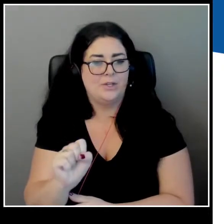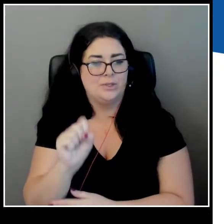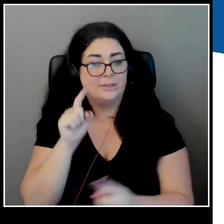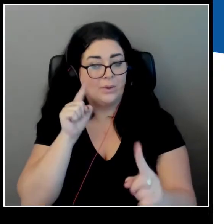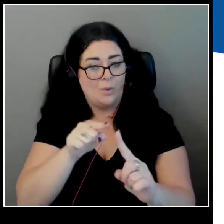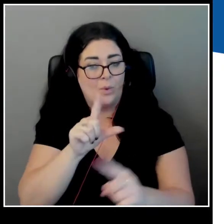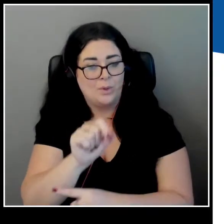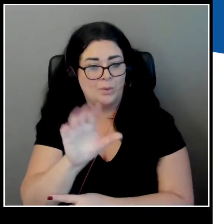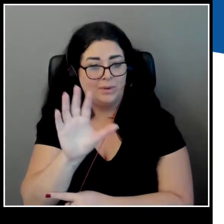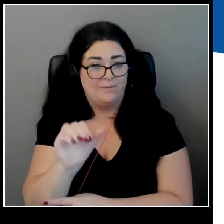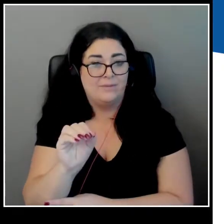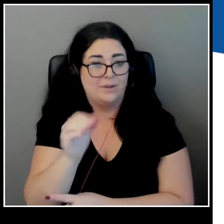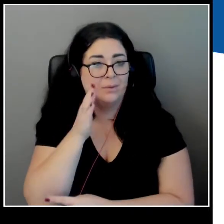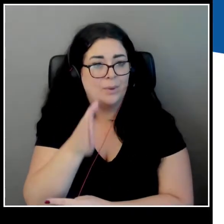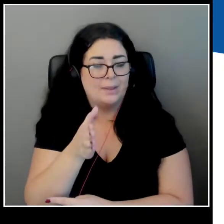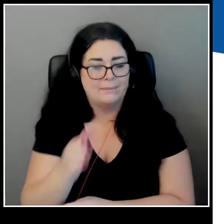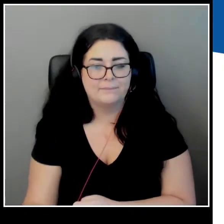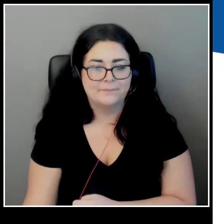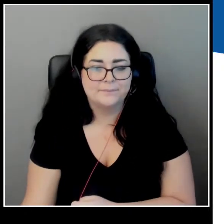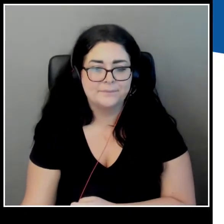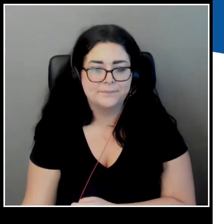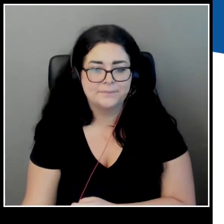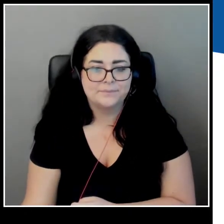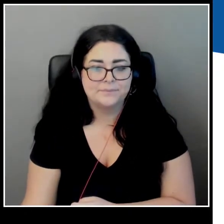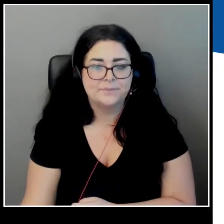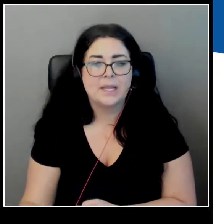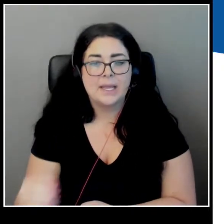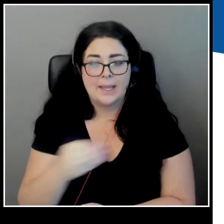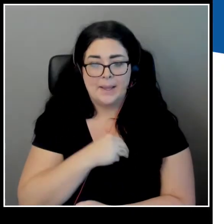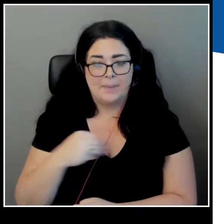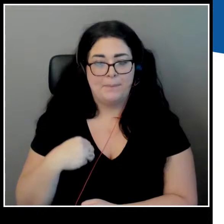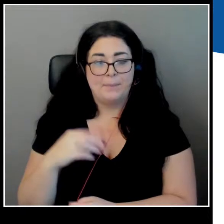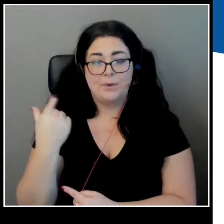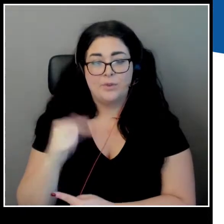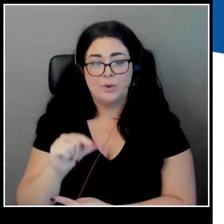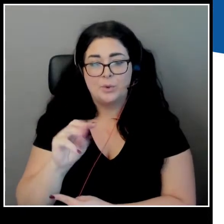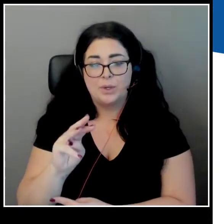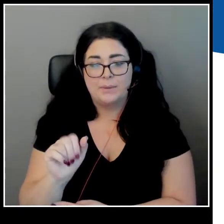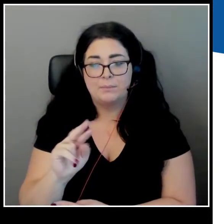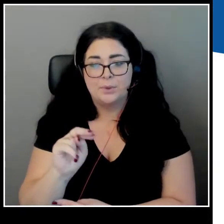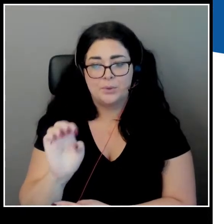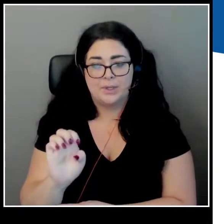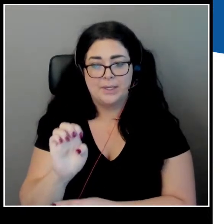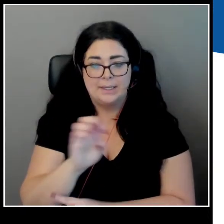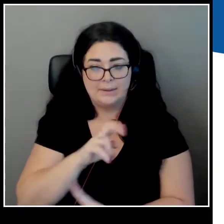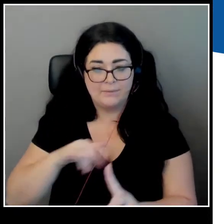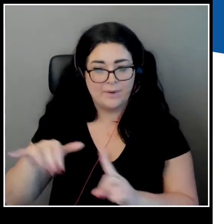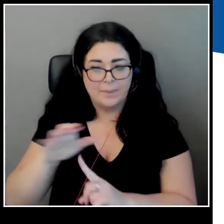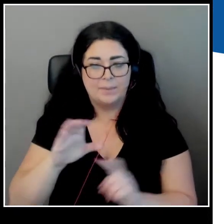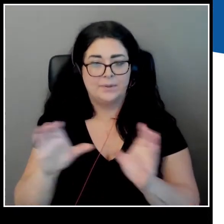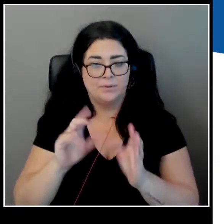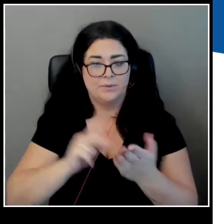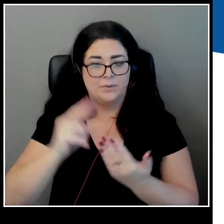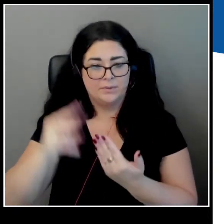As a member of the Green Marine Environmental Certification Program, we are focusing on continued improvement beyond